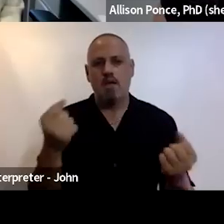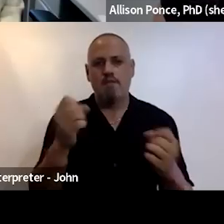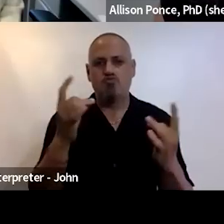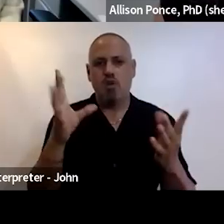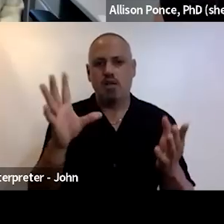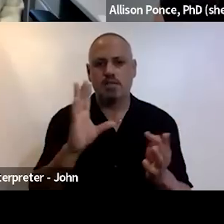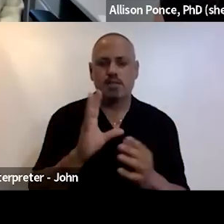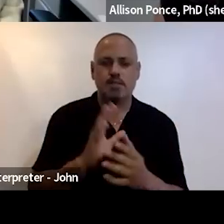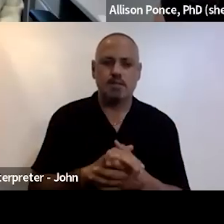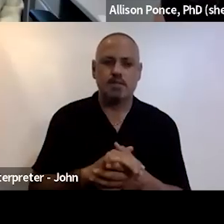that would be an excellent start.